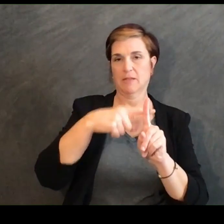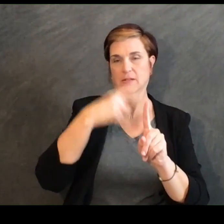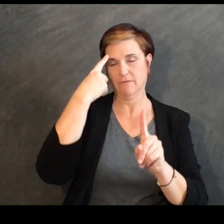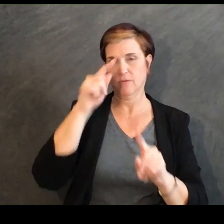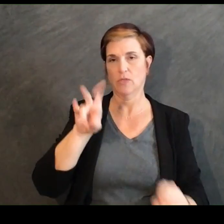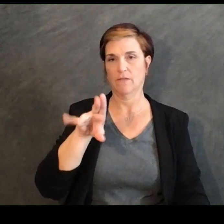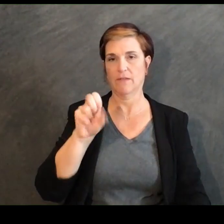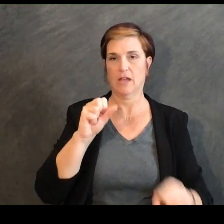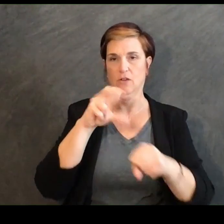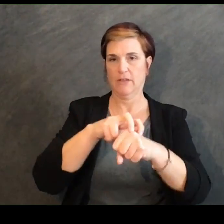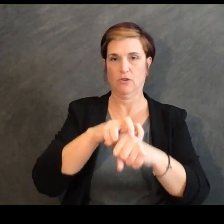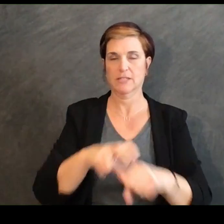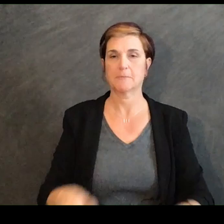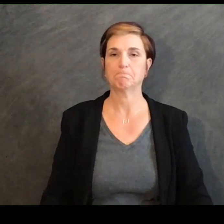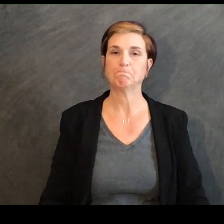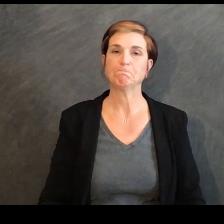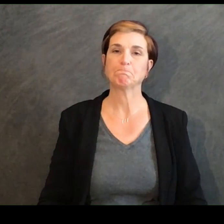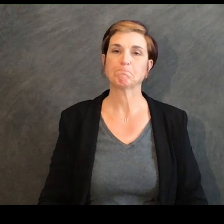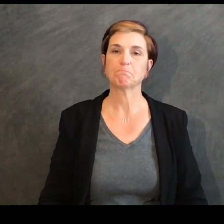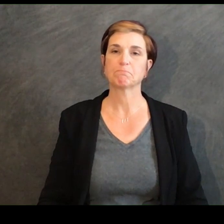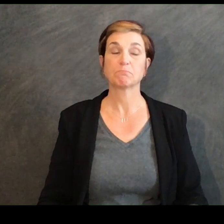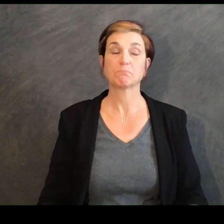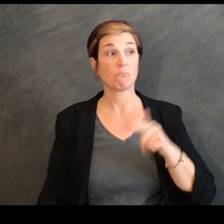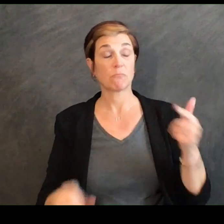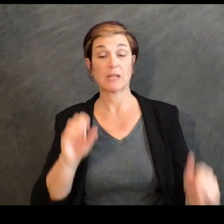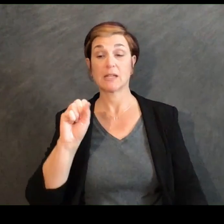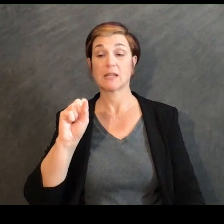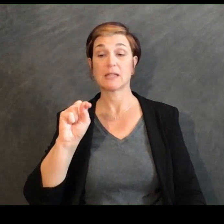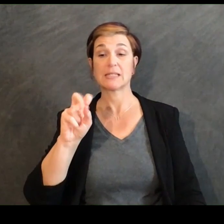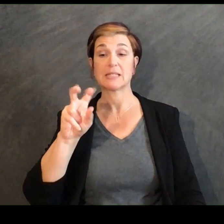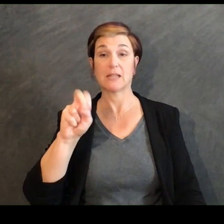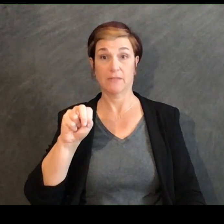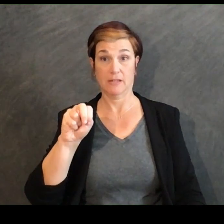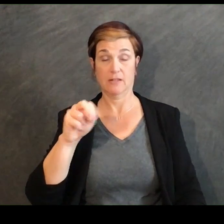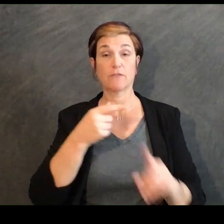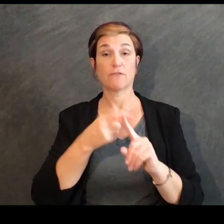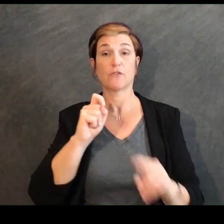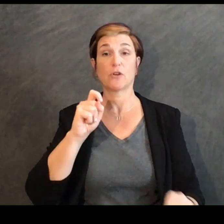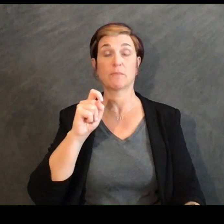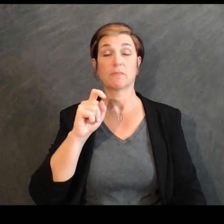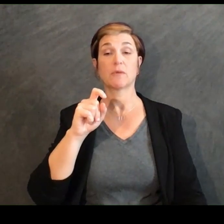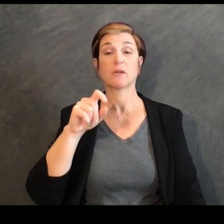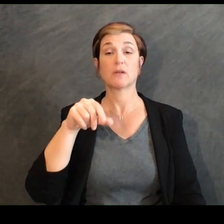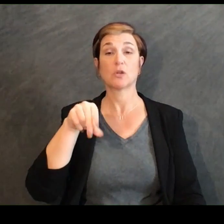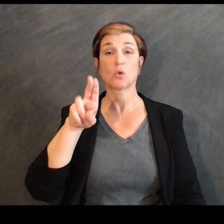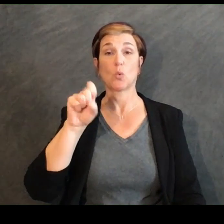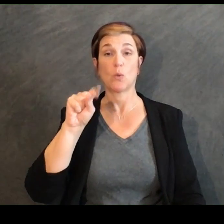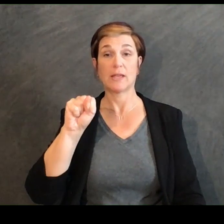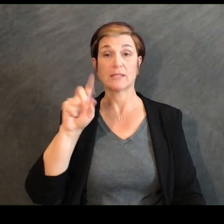Stephen Rakowski quest Diagnostics please